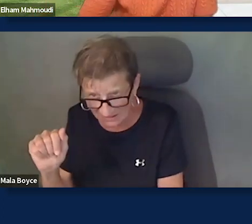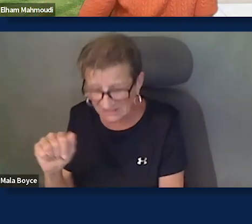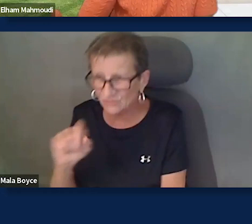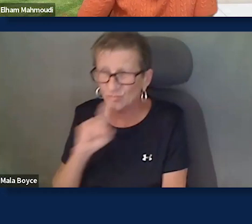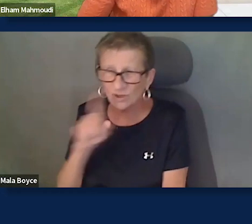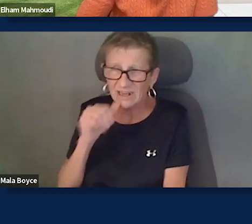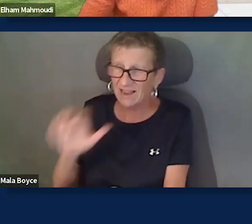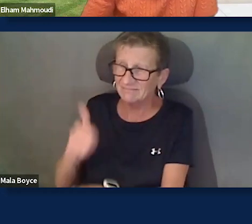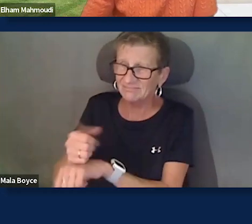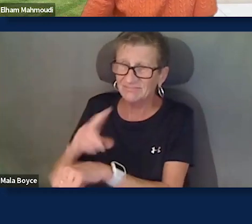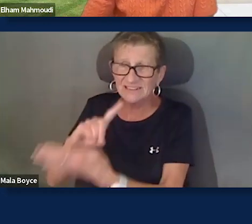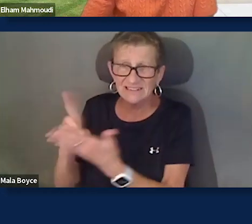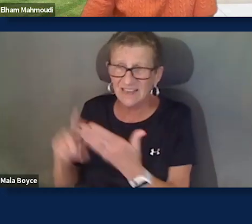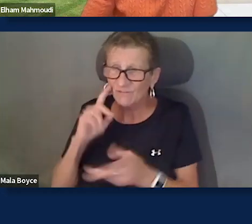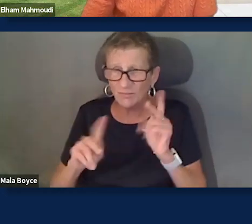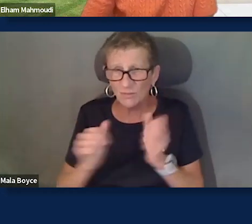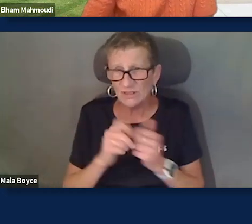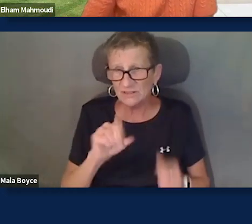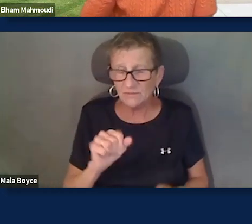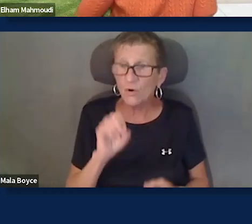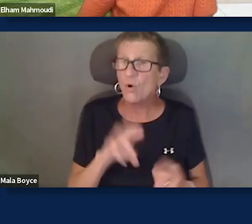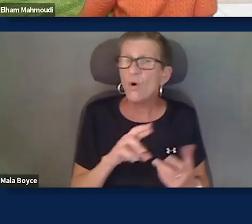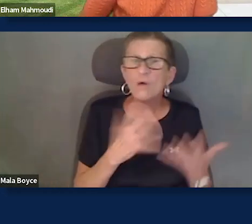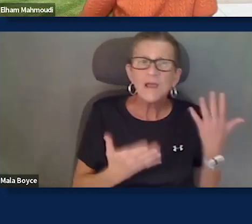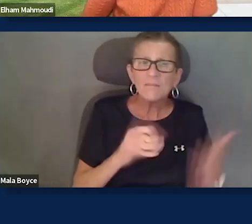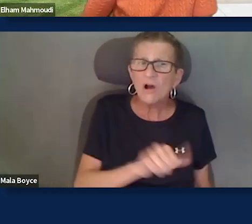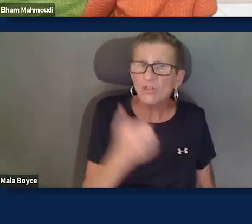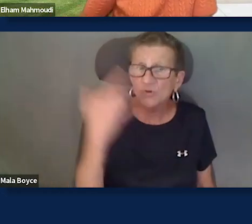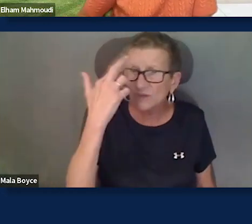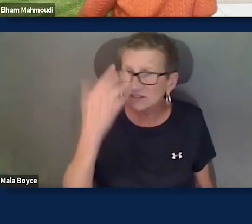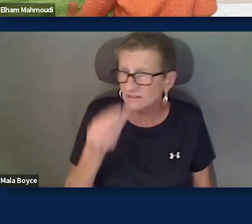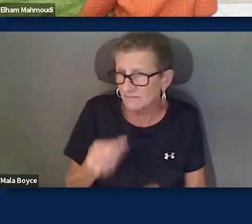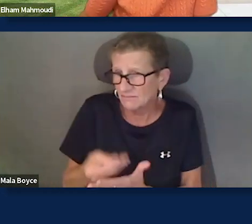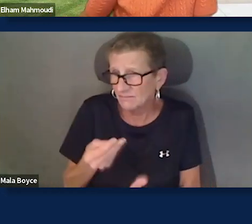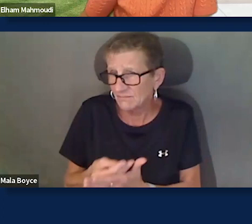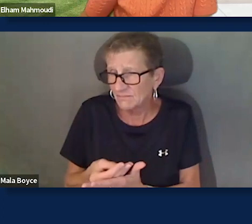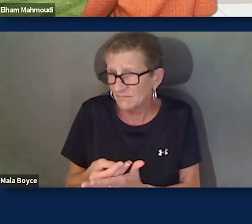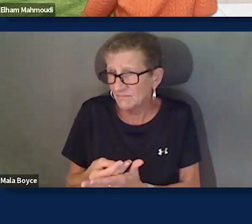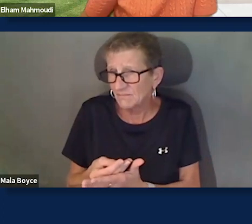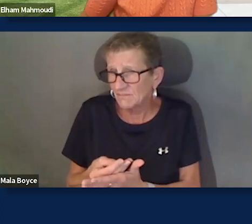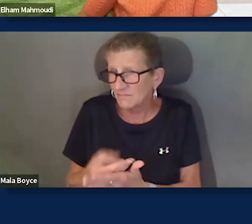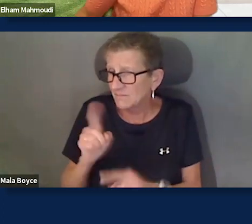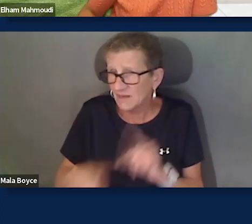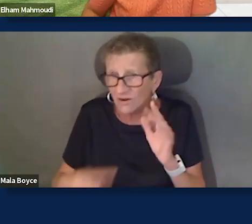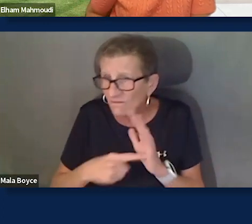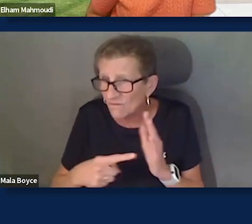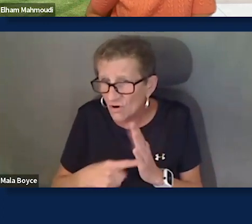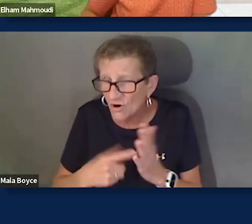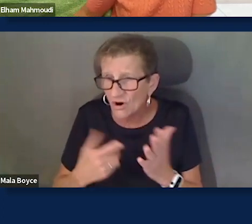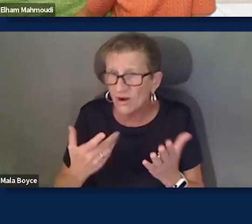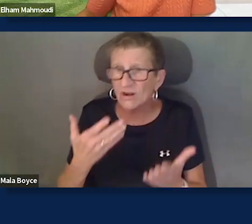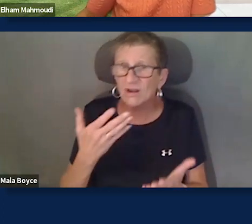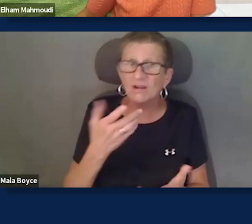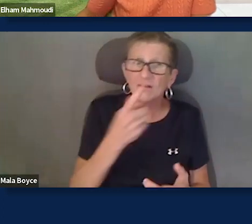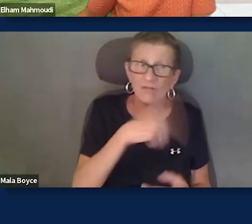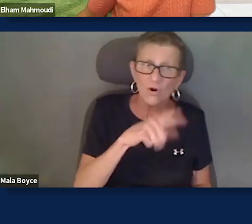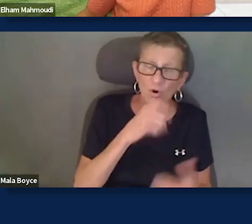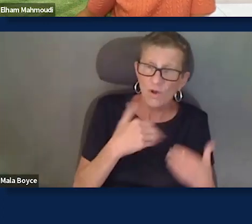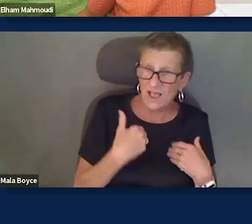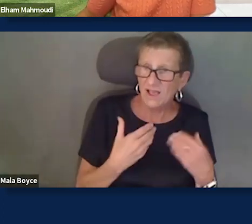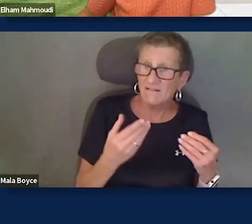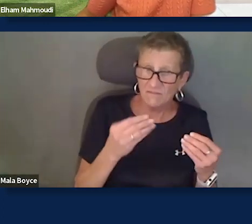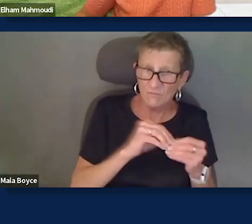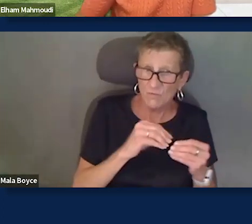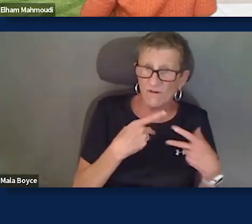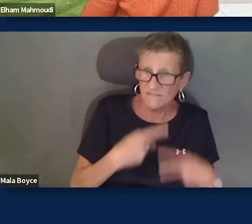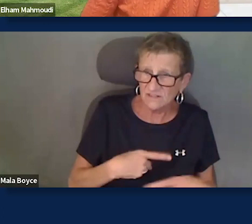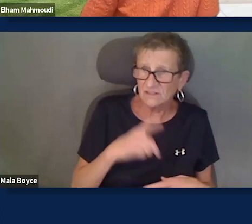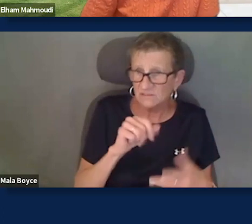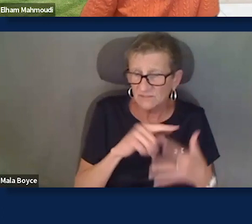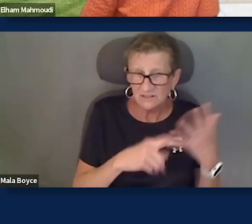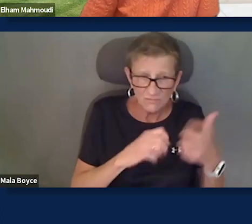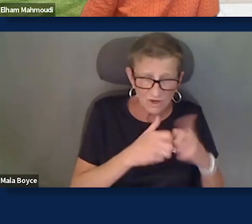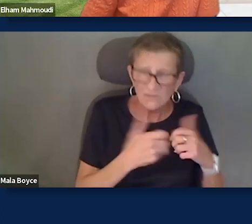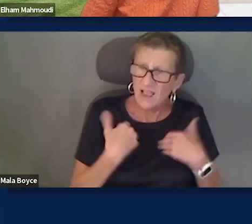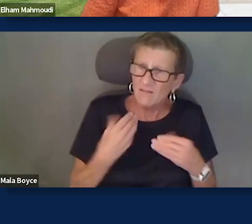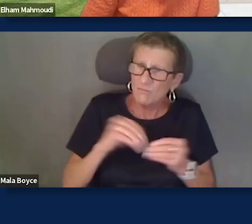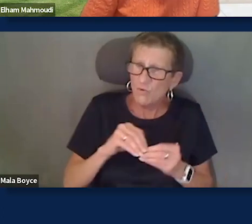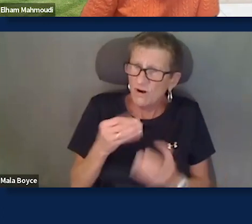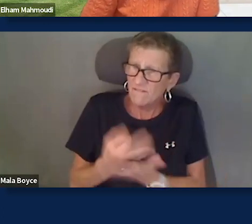Or, financial difficulties. We know that people with disability, because of their condition, might have more financial difficulty compared with other adults.